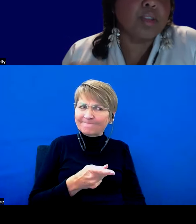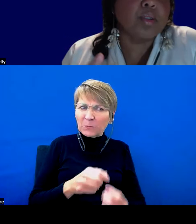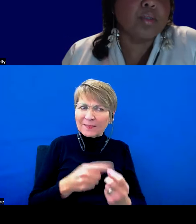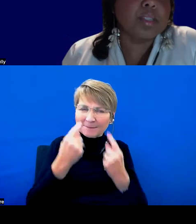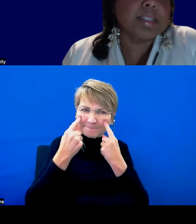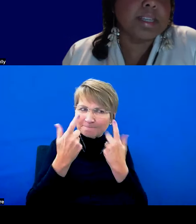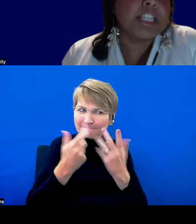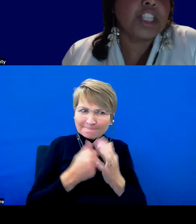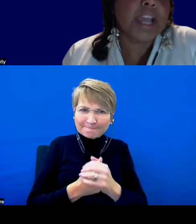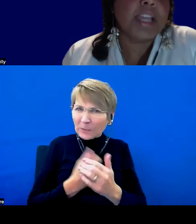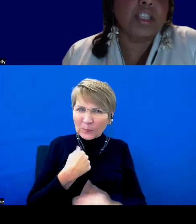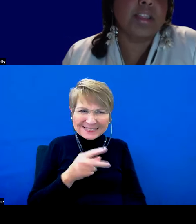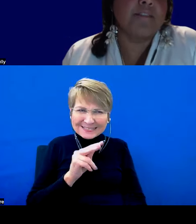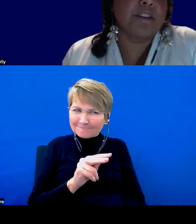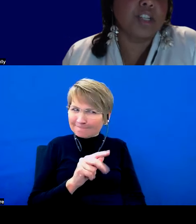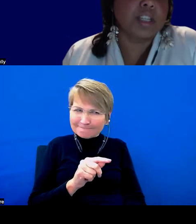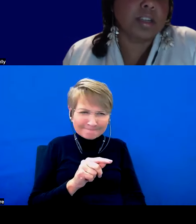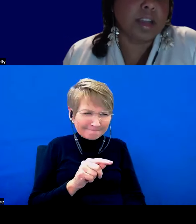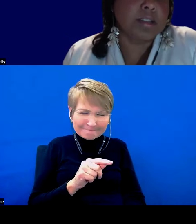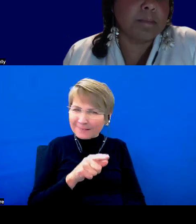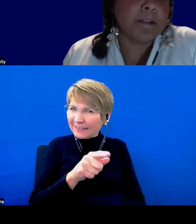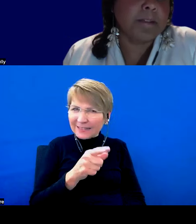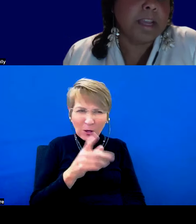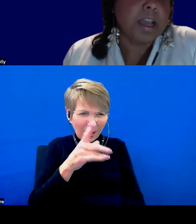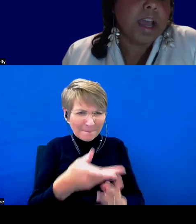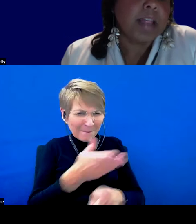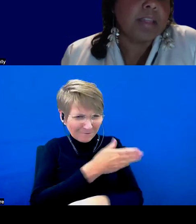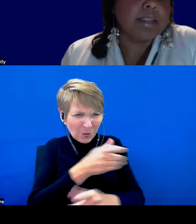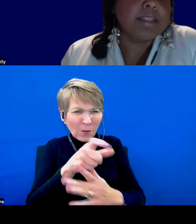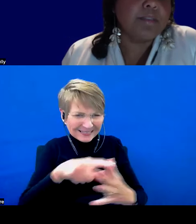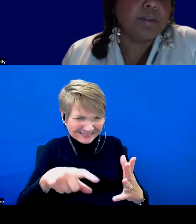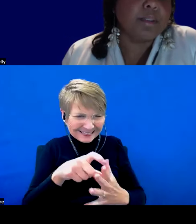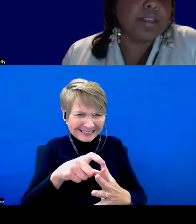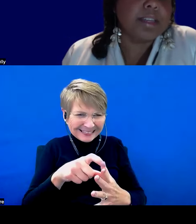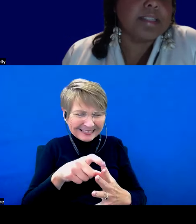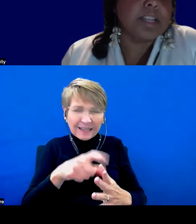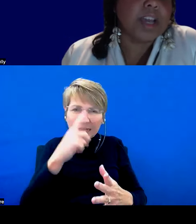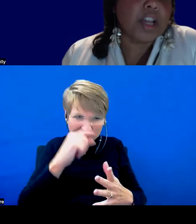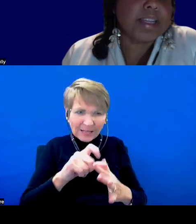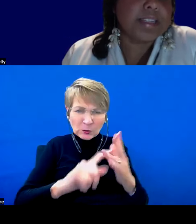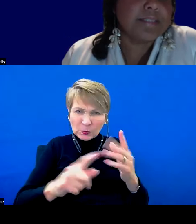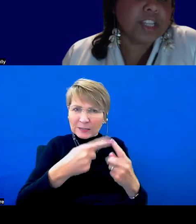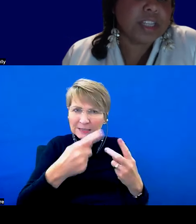also see a change in their function as well and the reason for all of this is early intervention